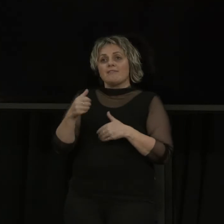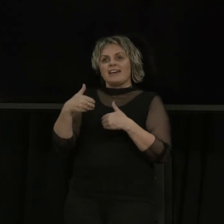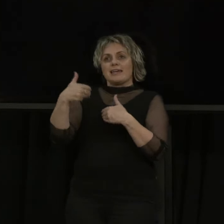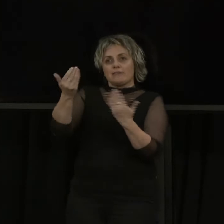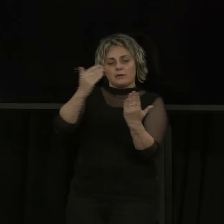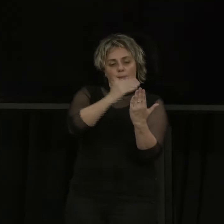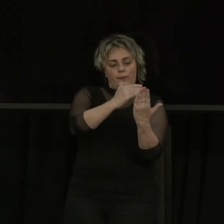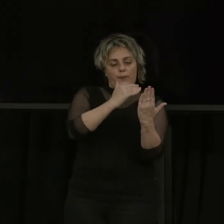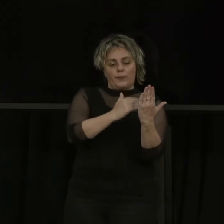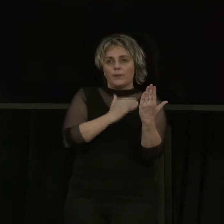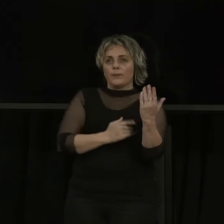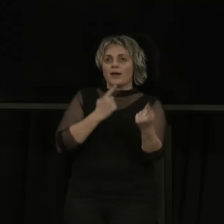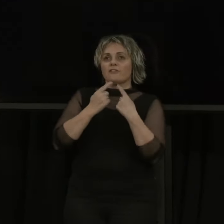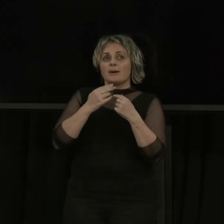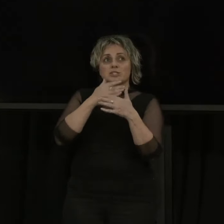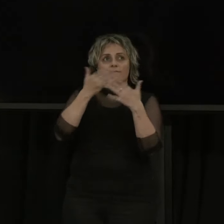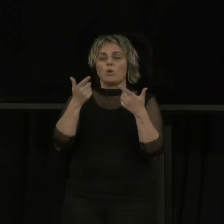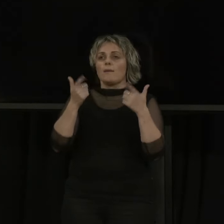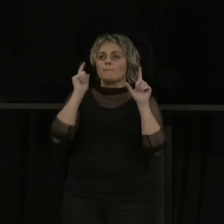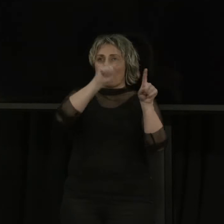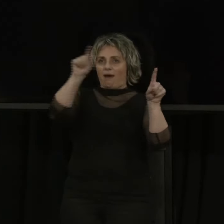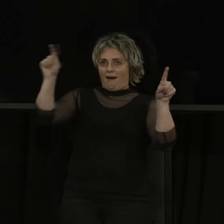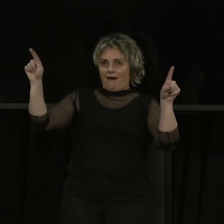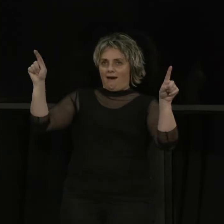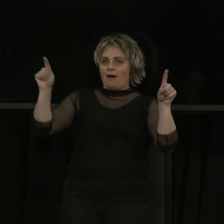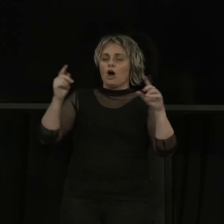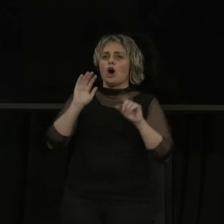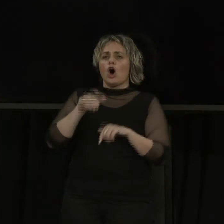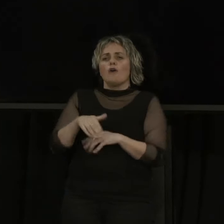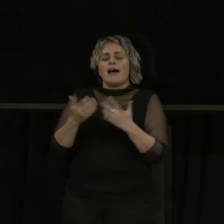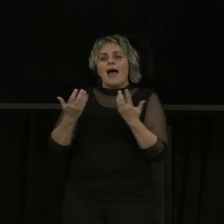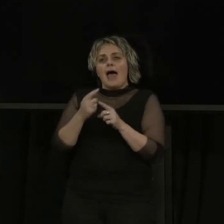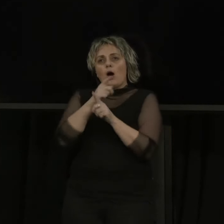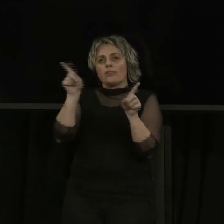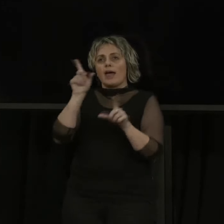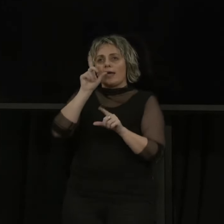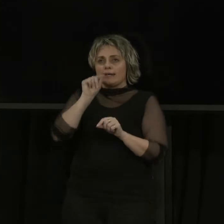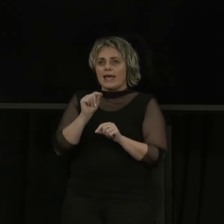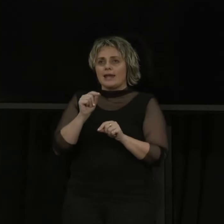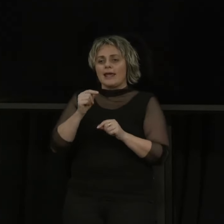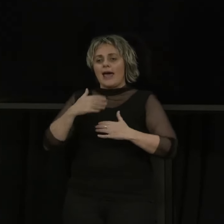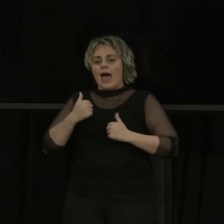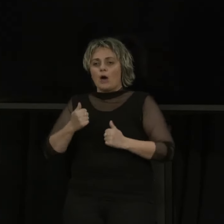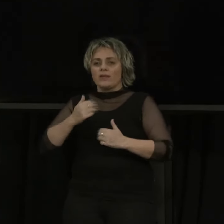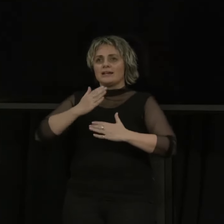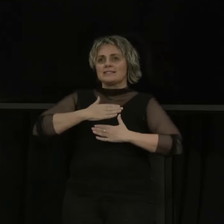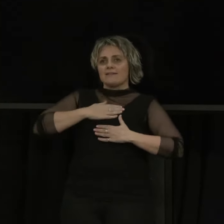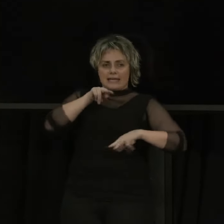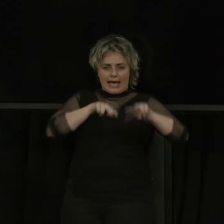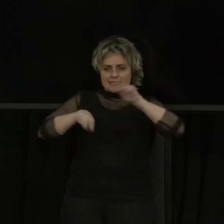there may be others where we believe those principles would Willie Matt. Otherwise, we have